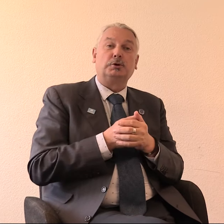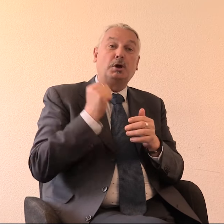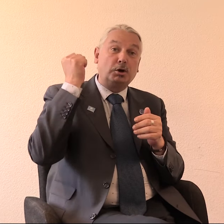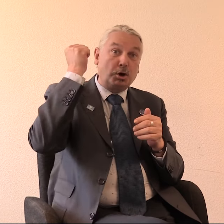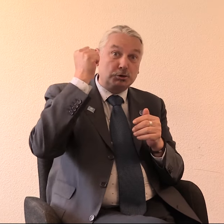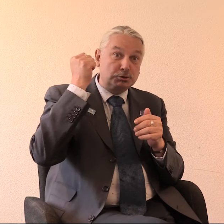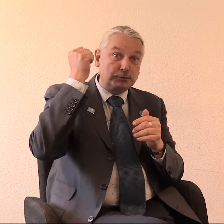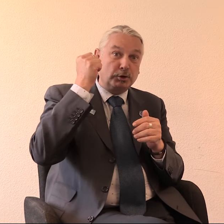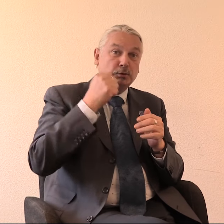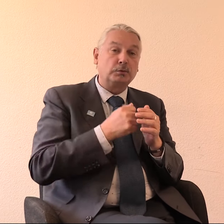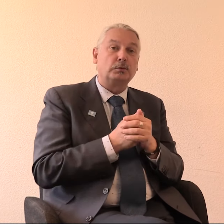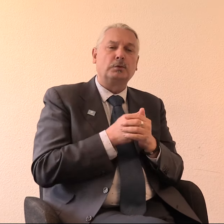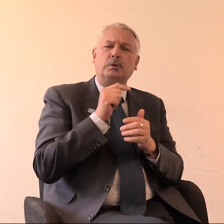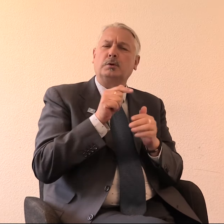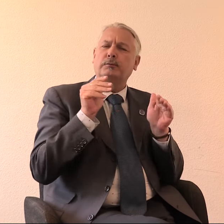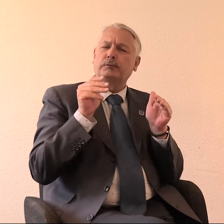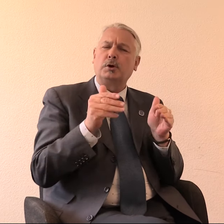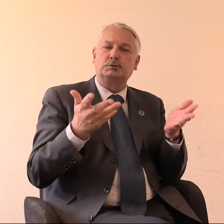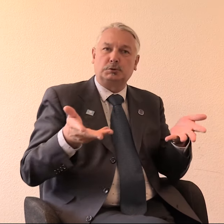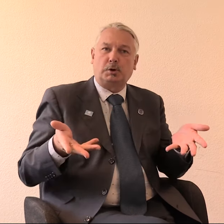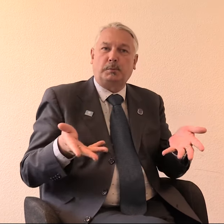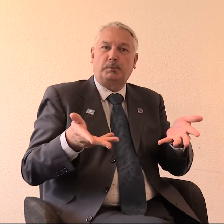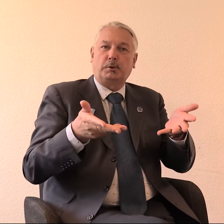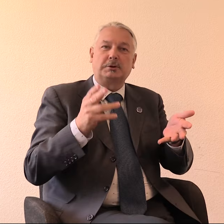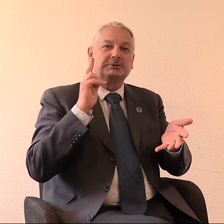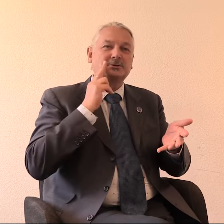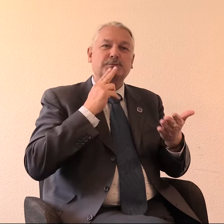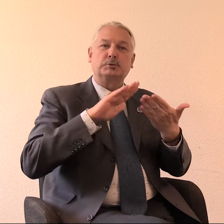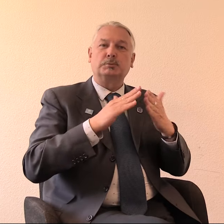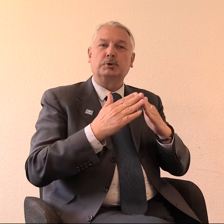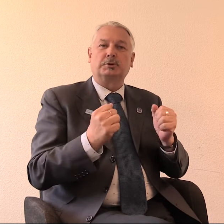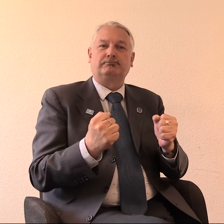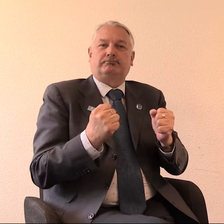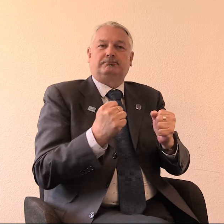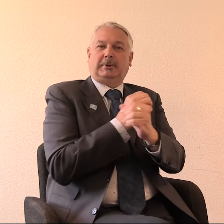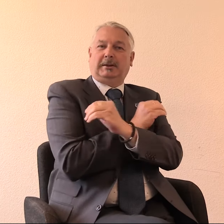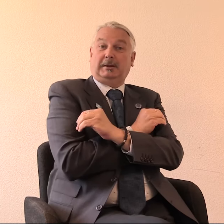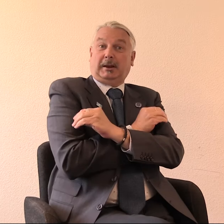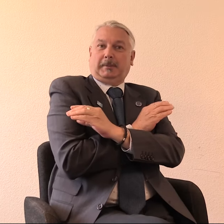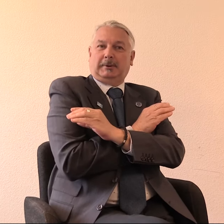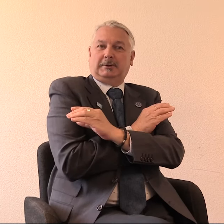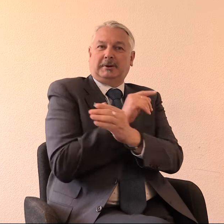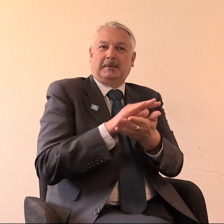Cambodia and Kosovo with focus on the Deaf community in each of these countries